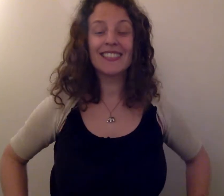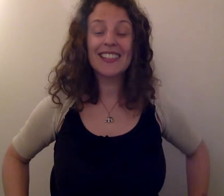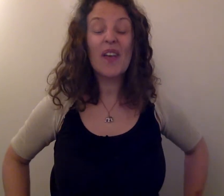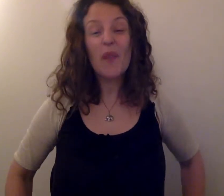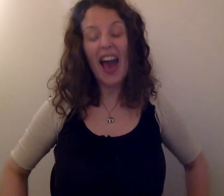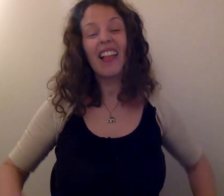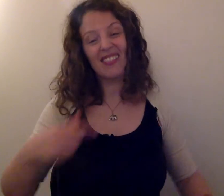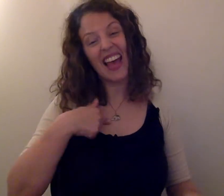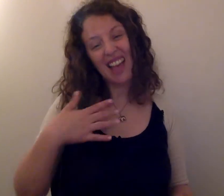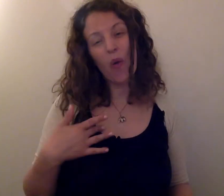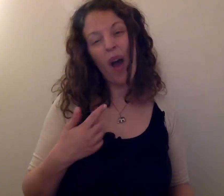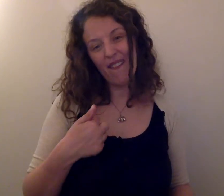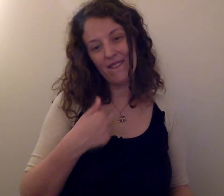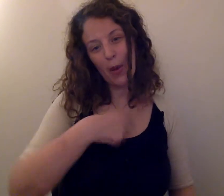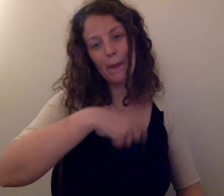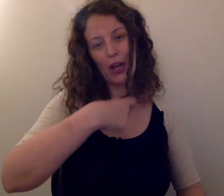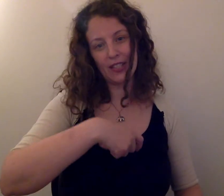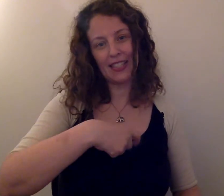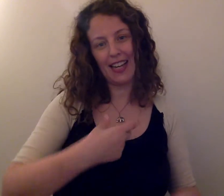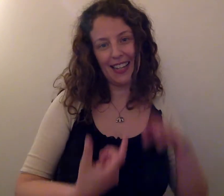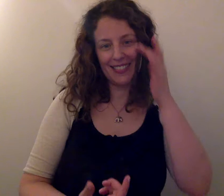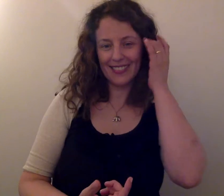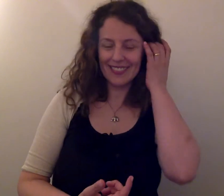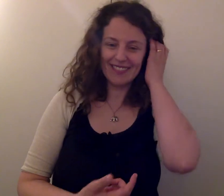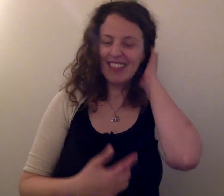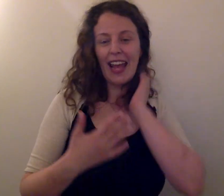Well that's how I feel personally.